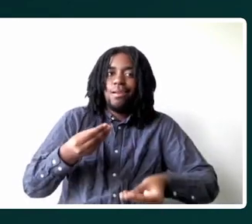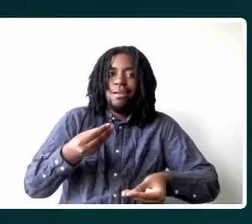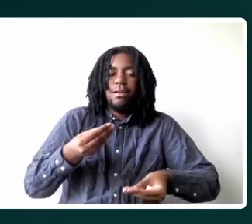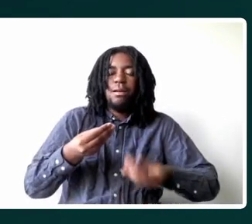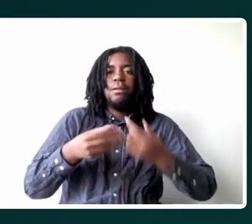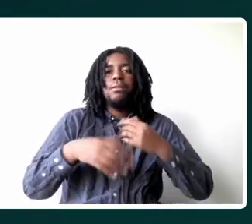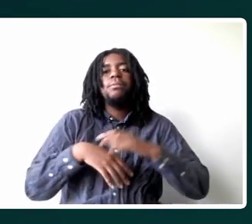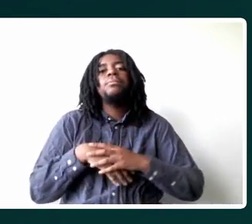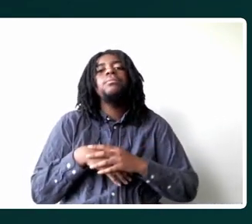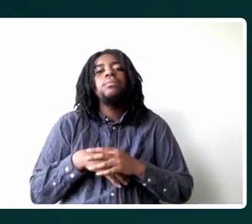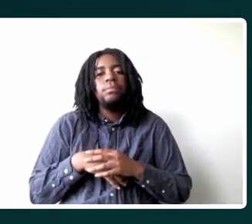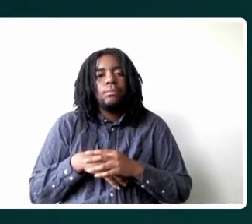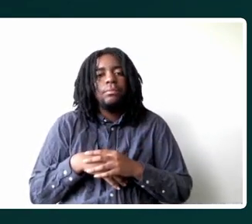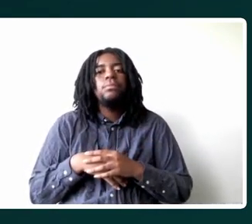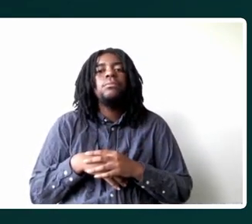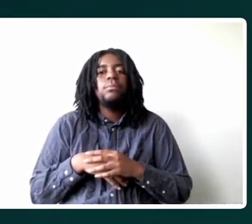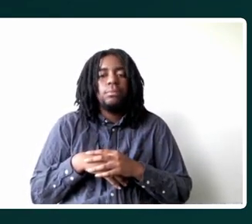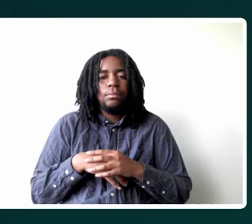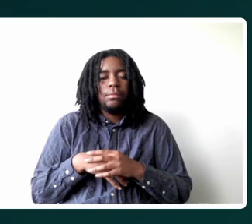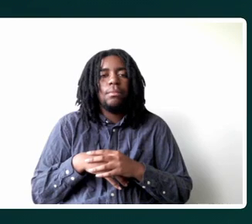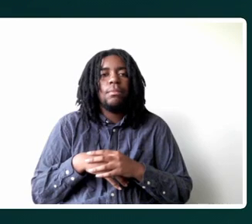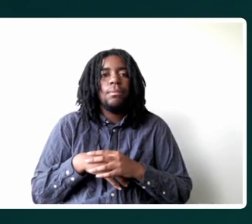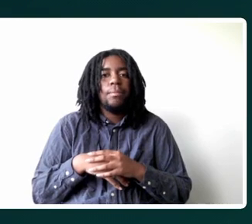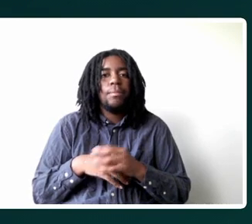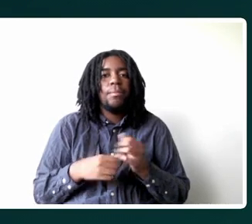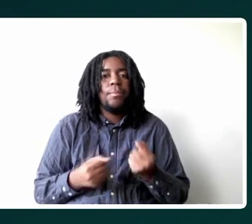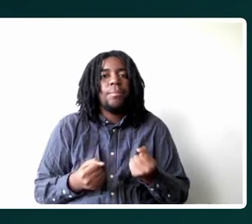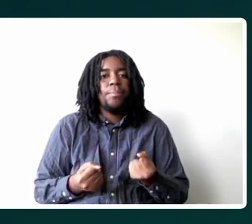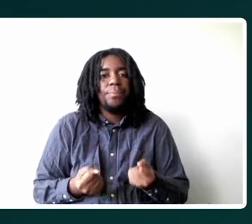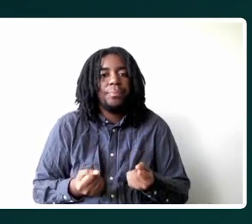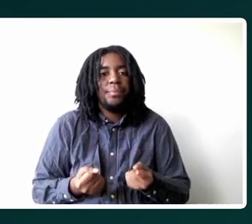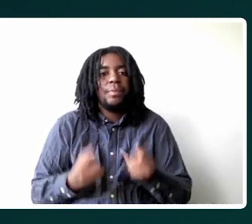So, many reported that they started to listen to music from their countries,